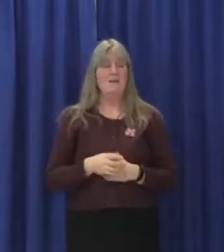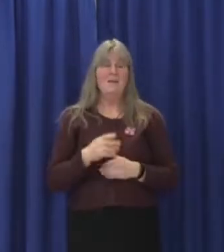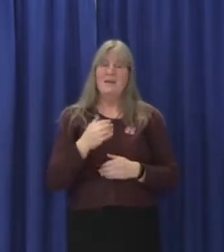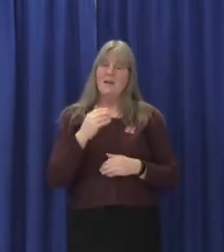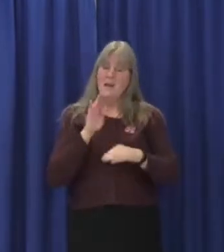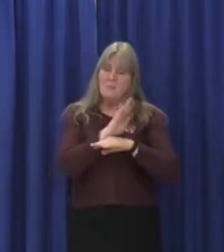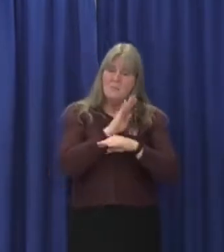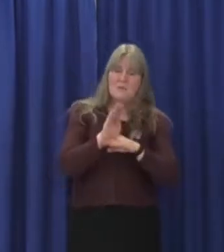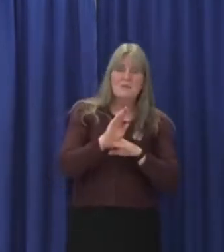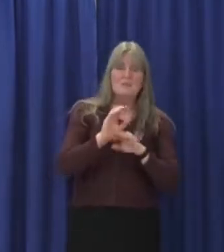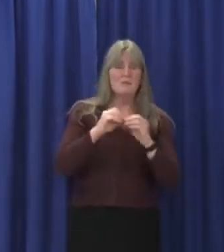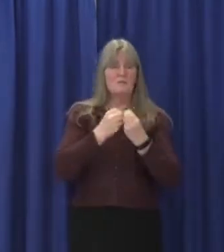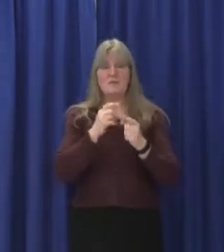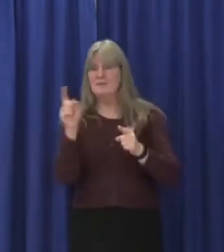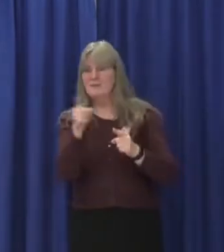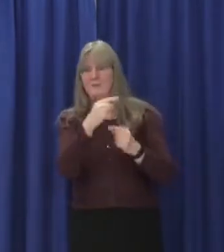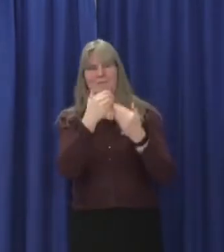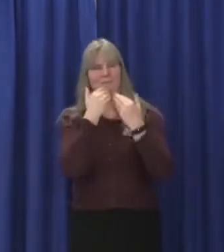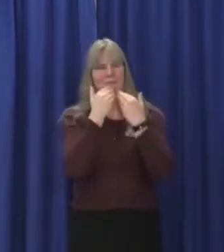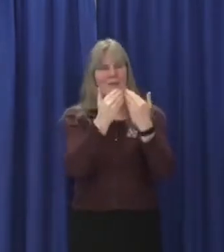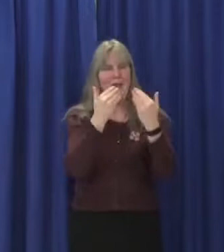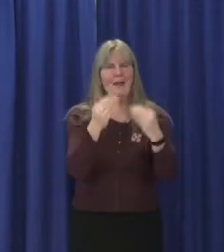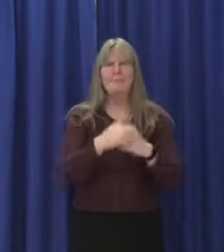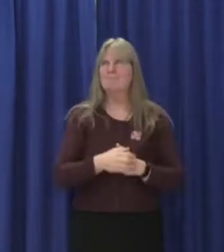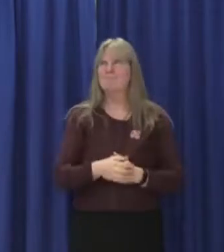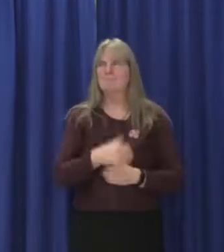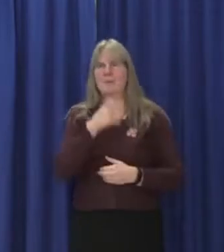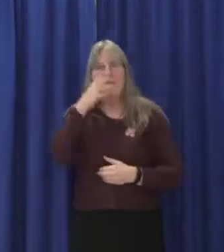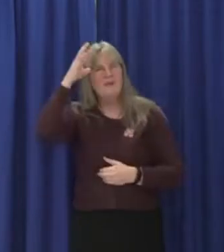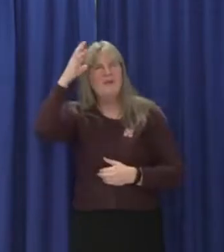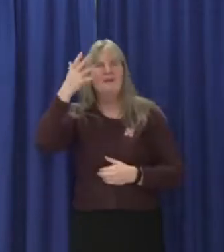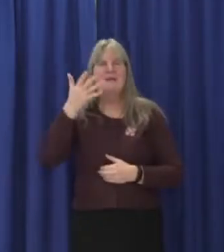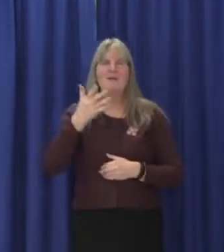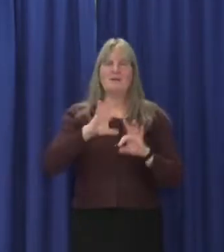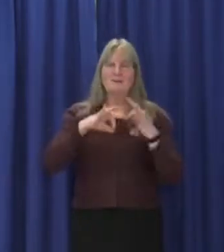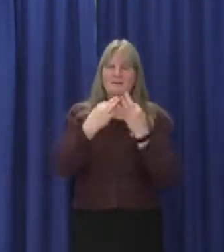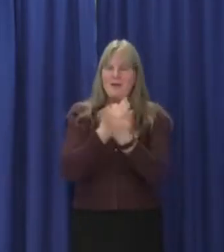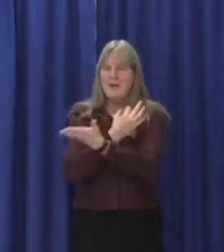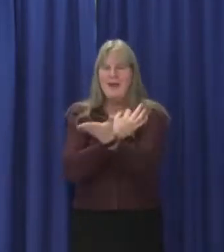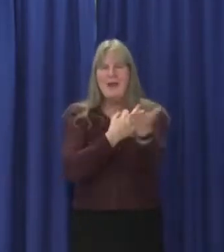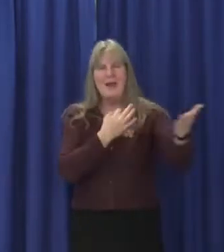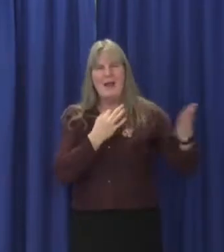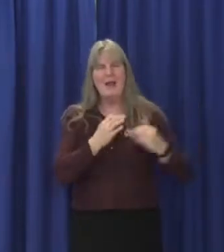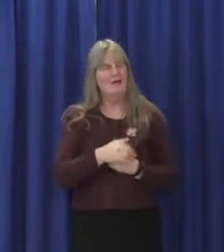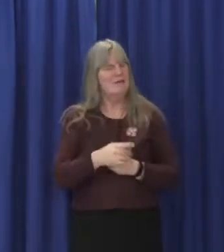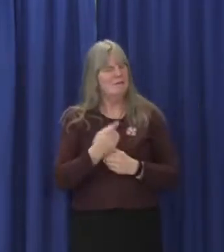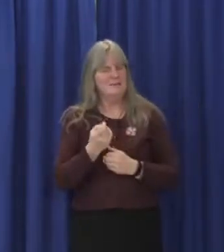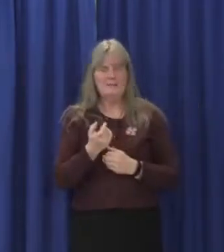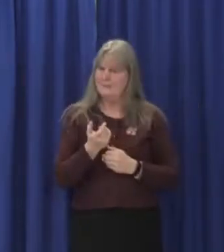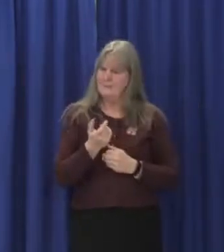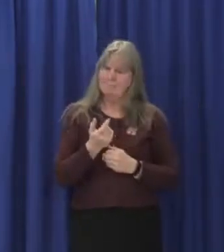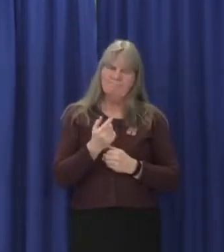organizations, the parents, and the families that continue to quickly adapt, to ensure